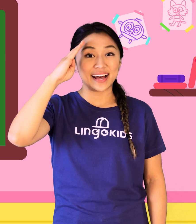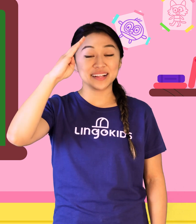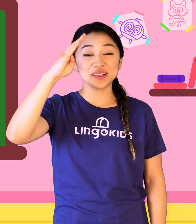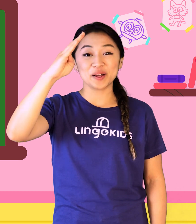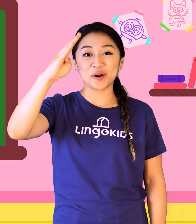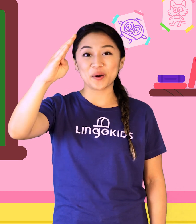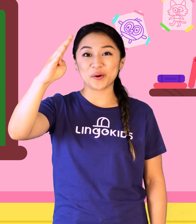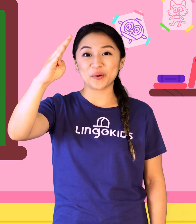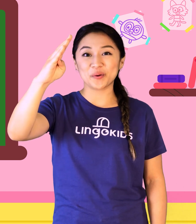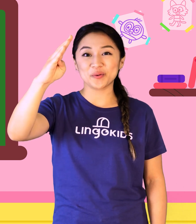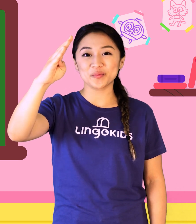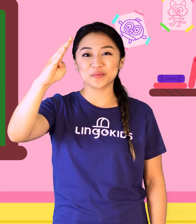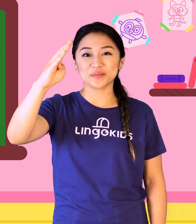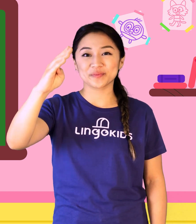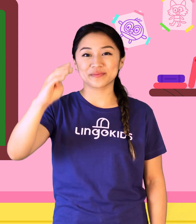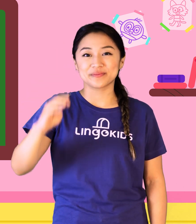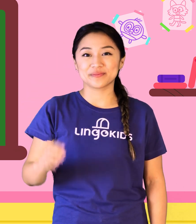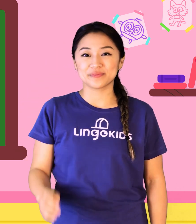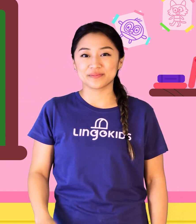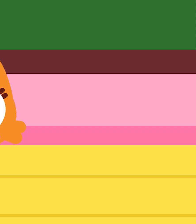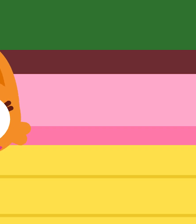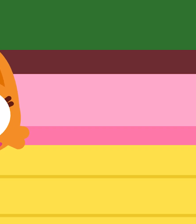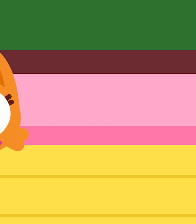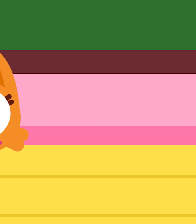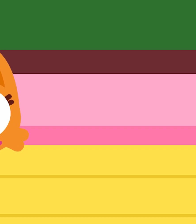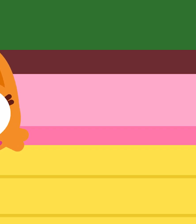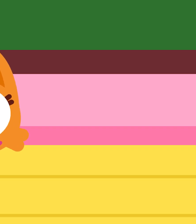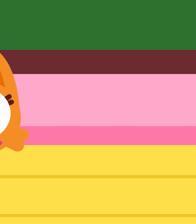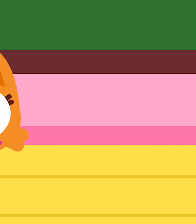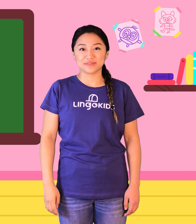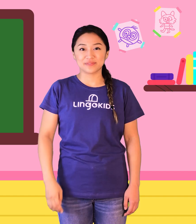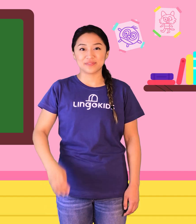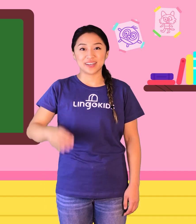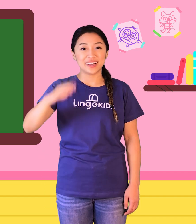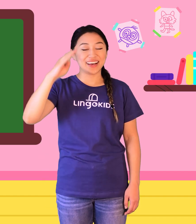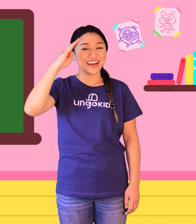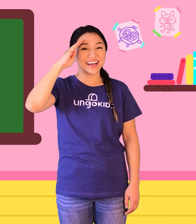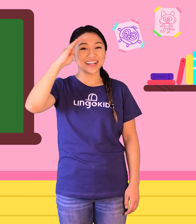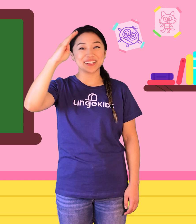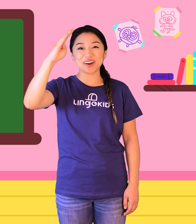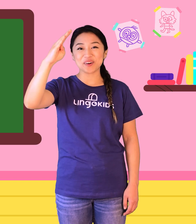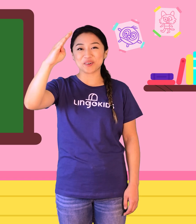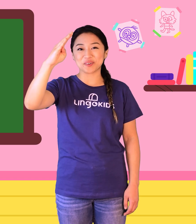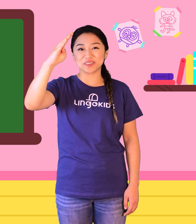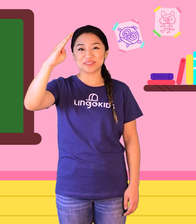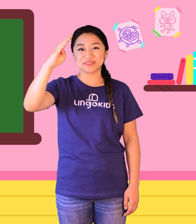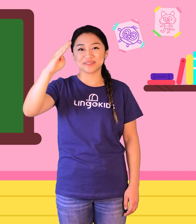Hello.